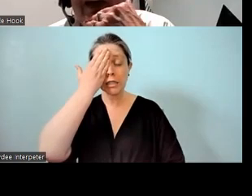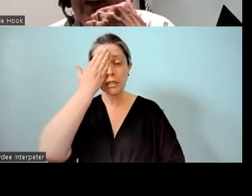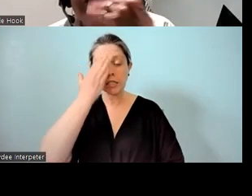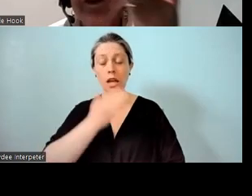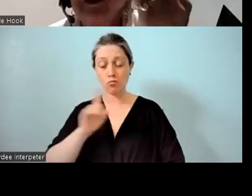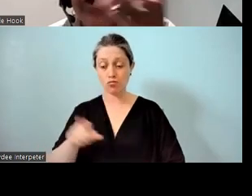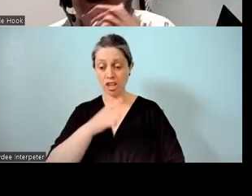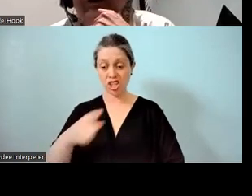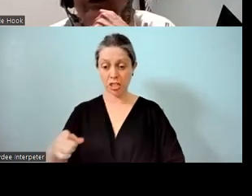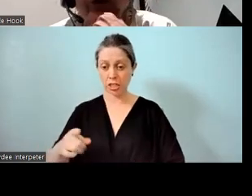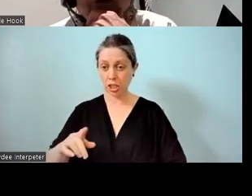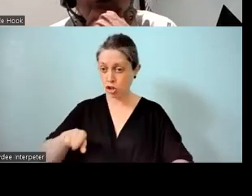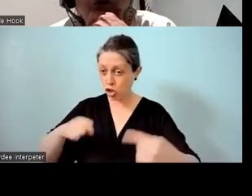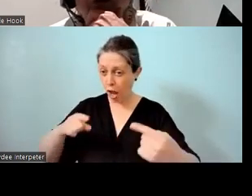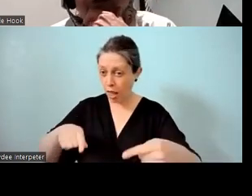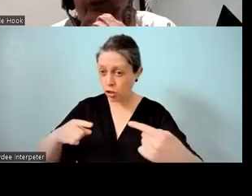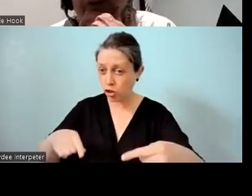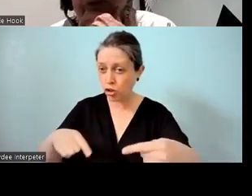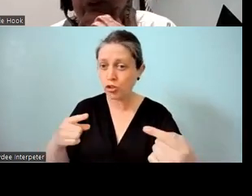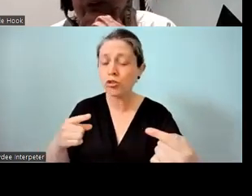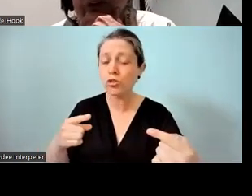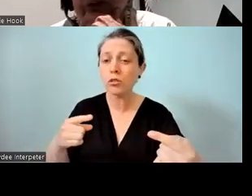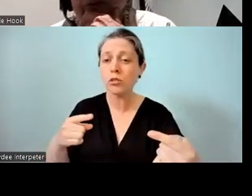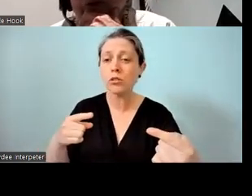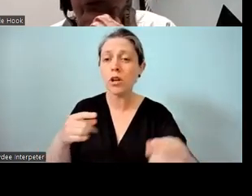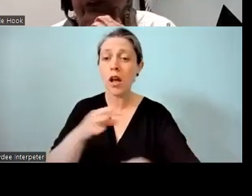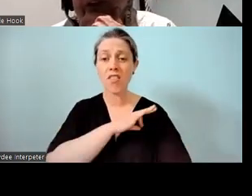And the role of the ministry importantly